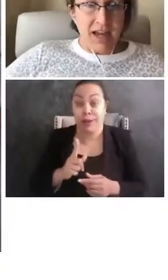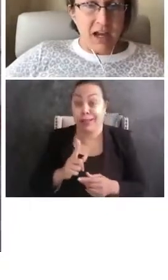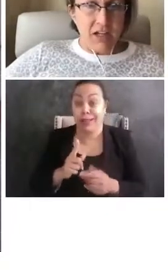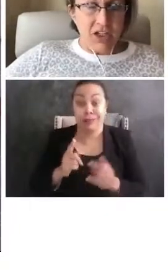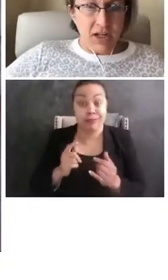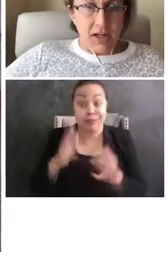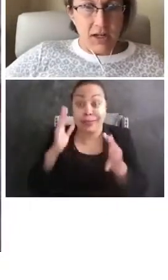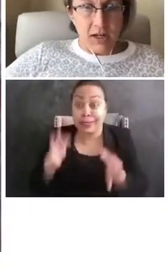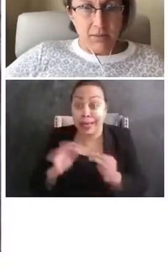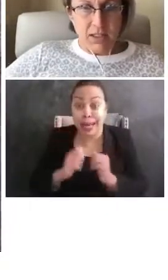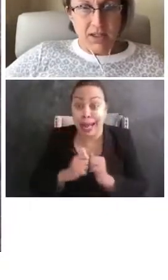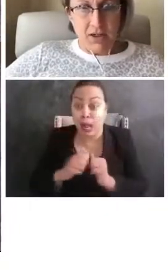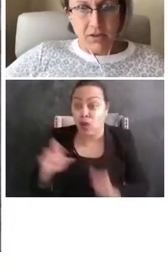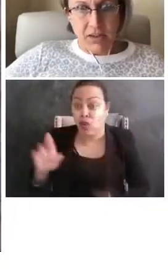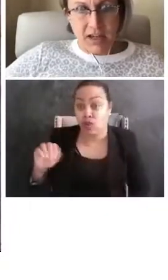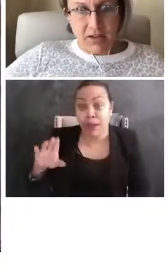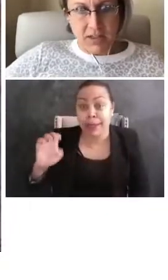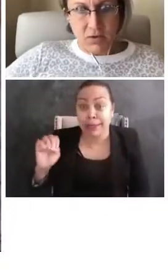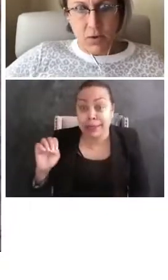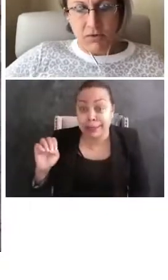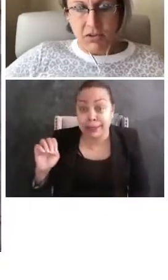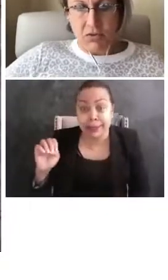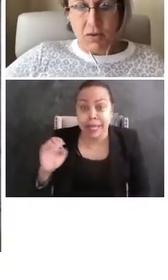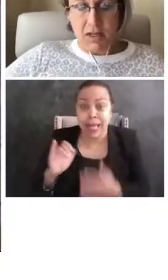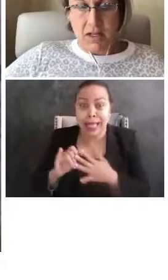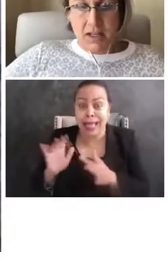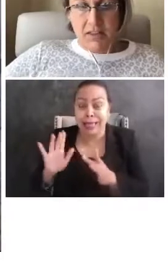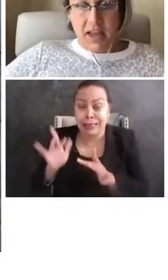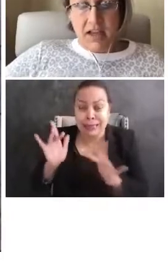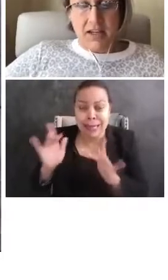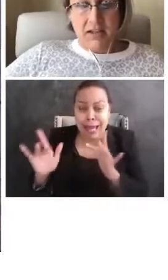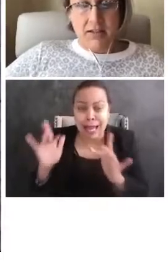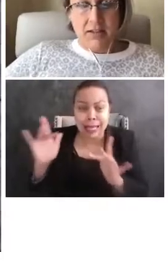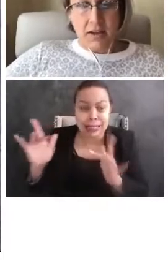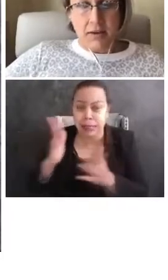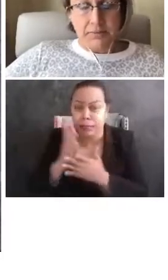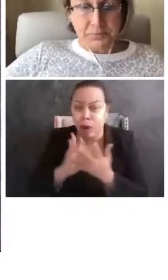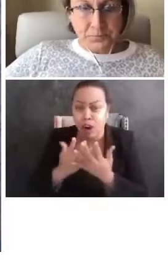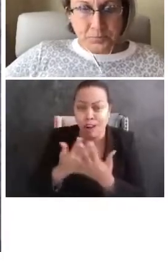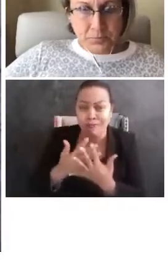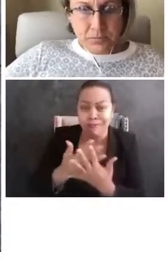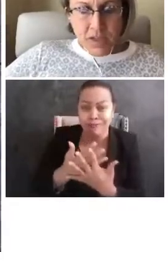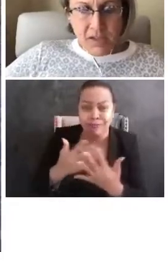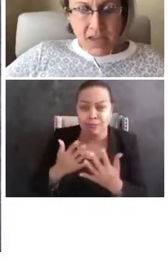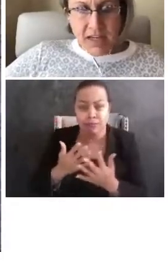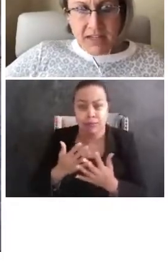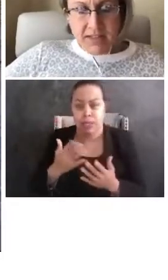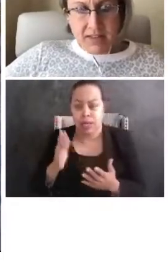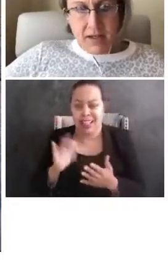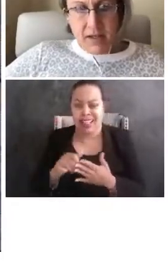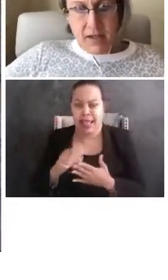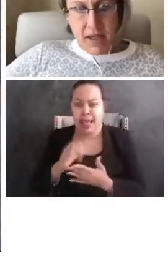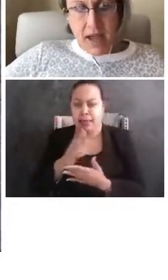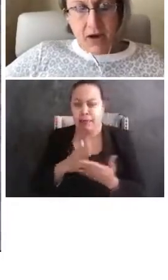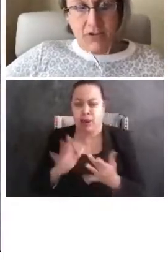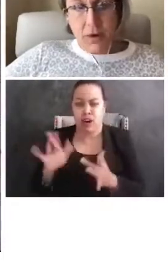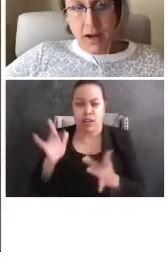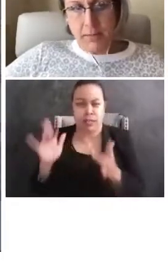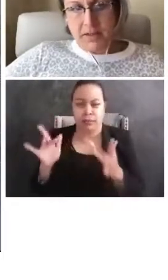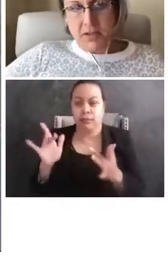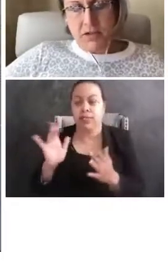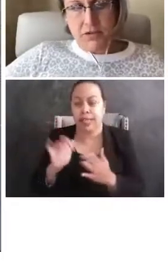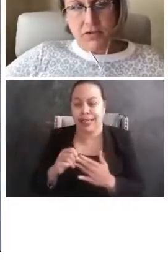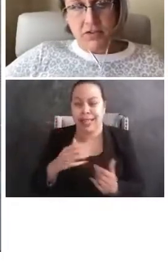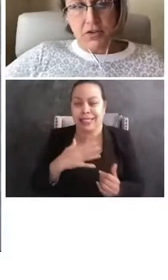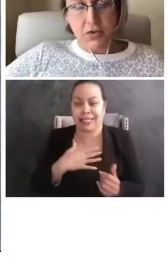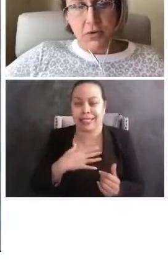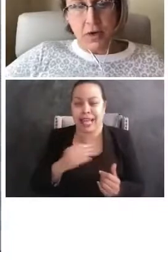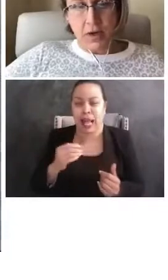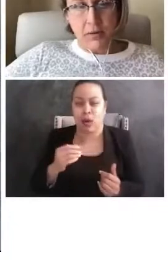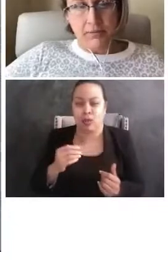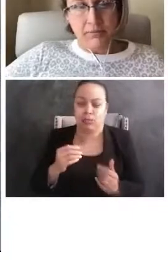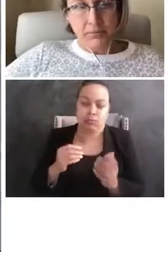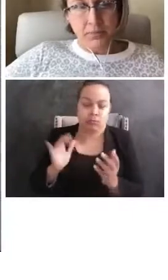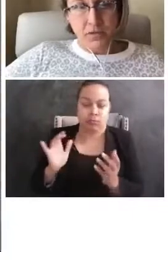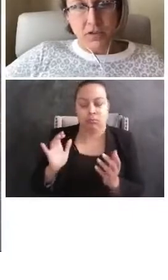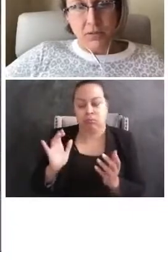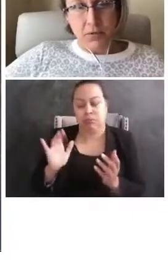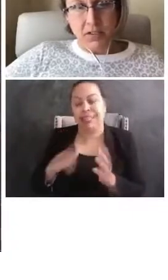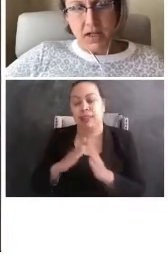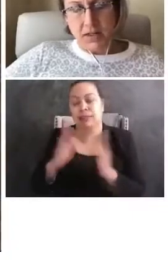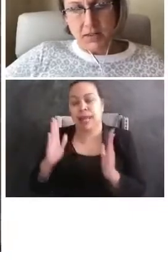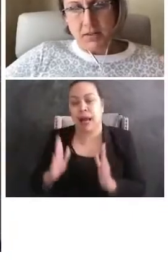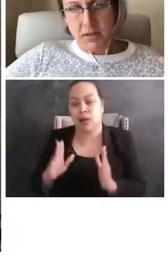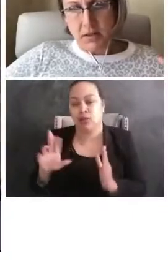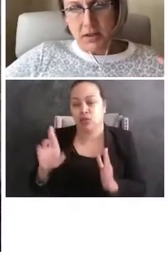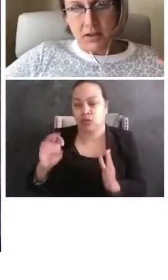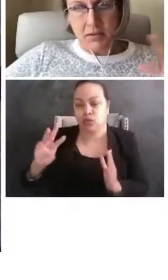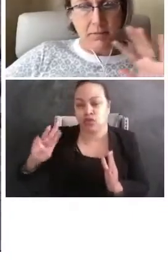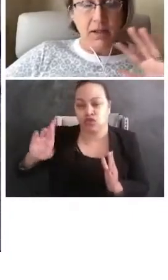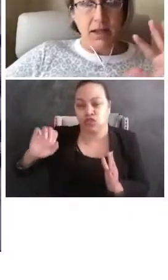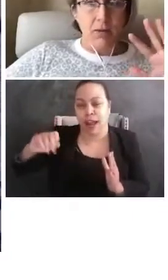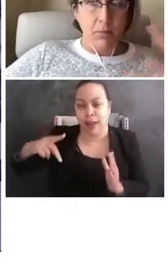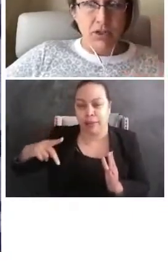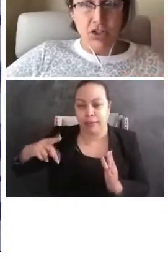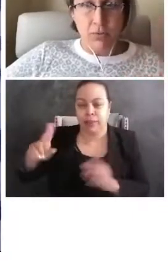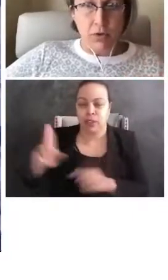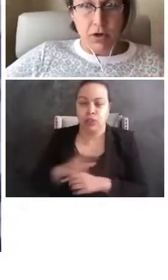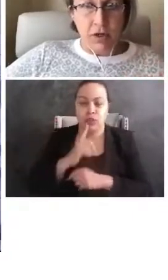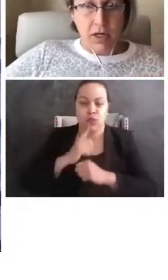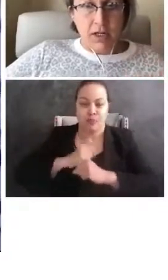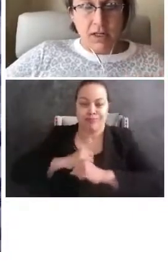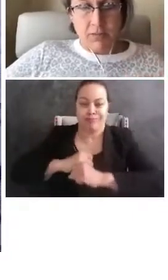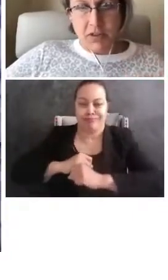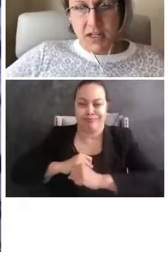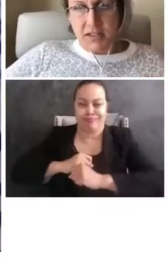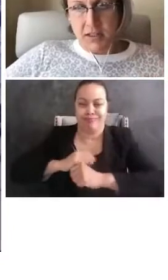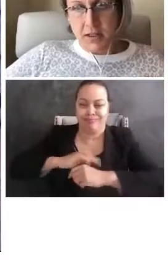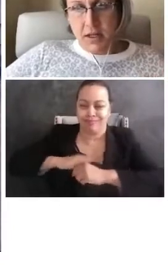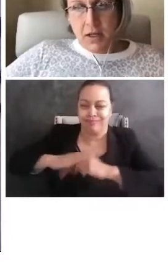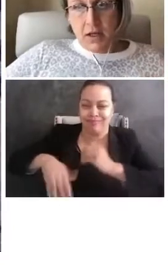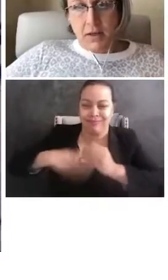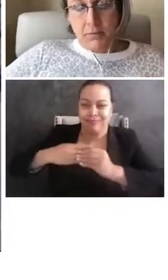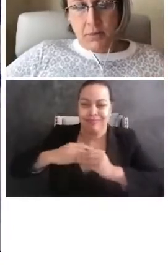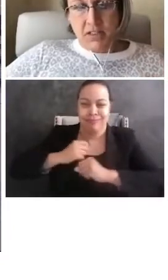That shiny material woven through it is house wrap used to protect and be a moisture border